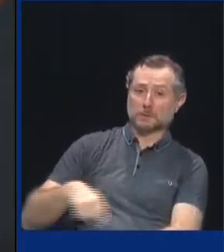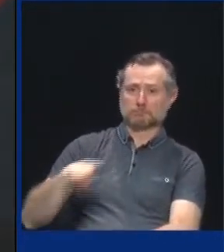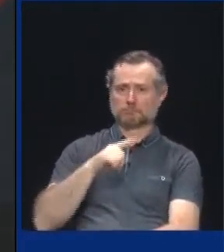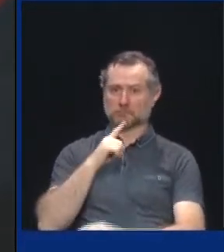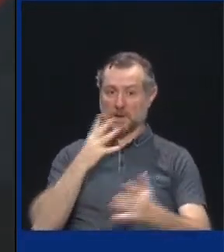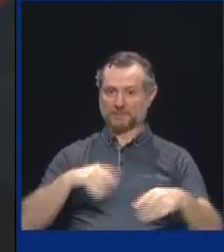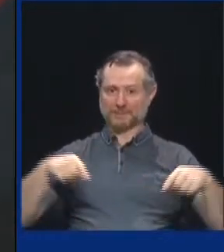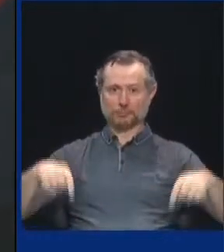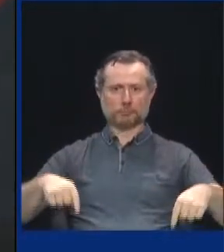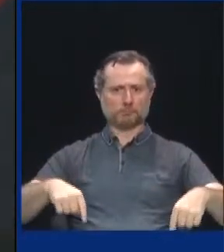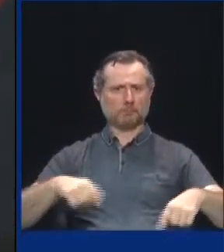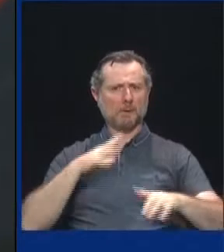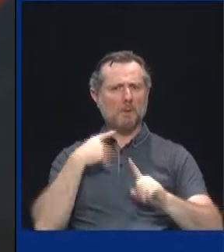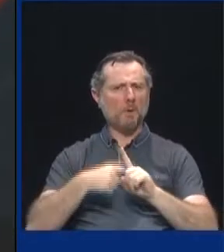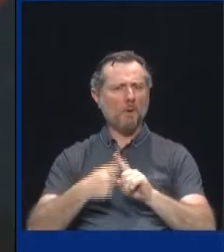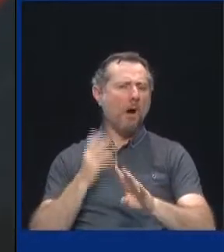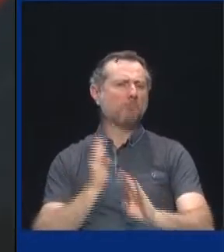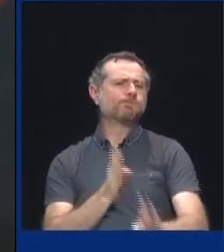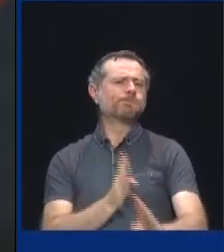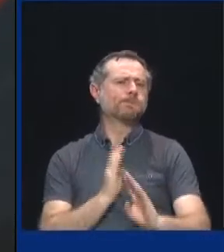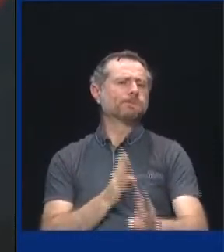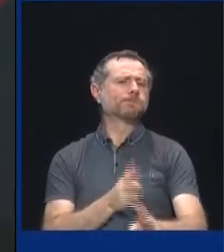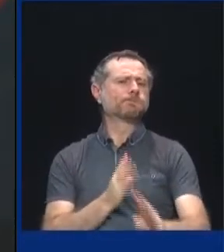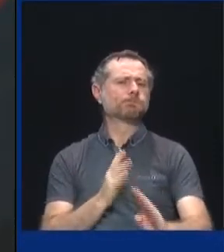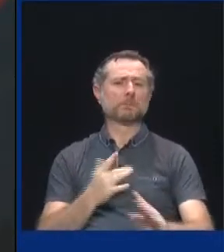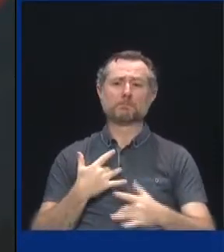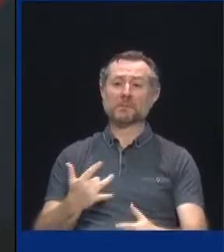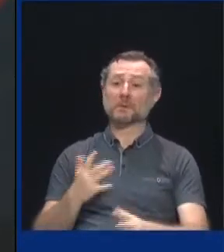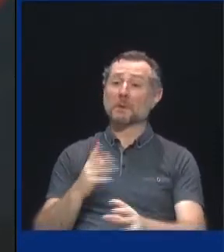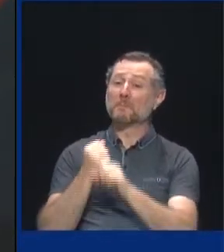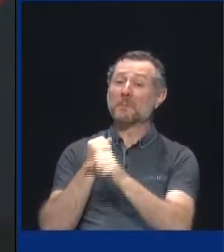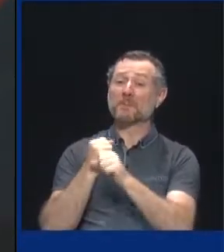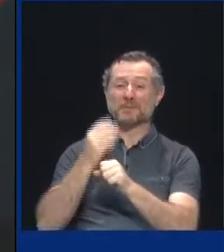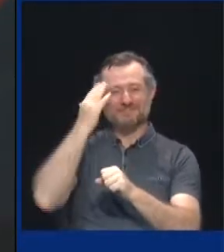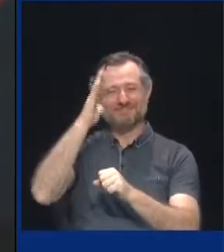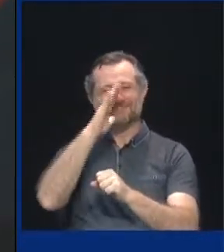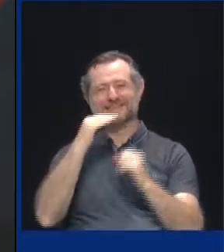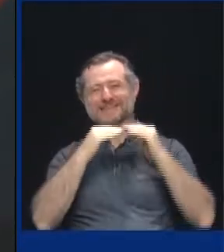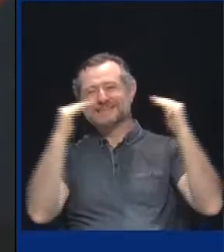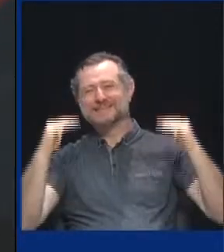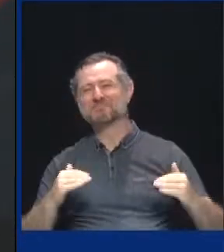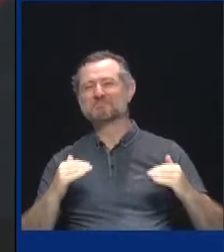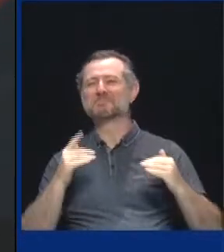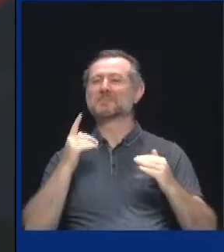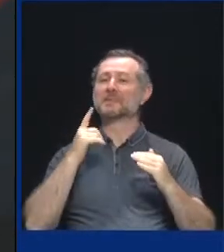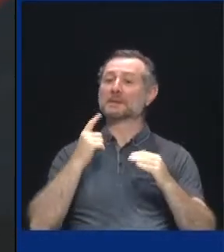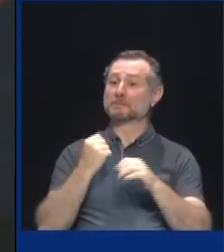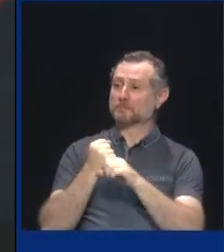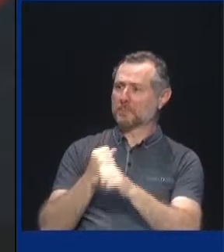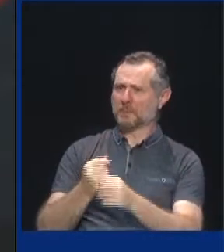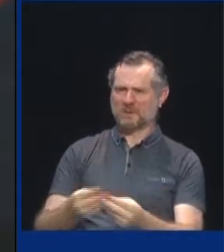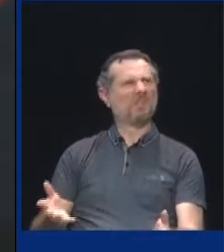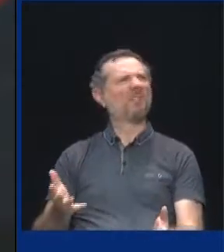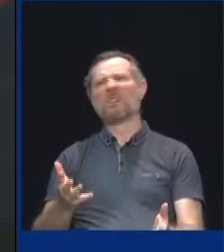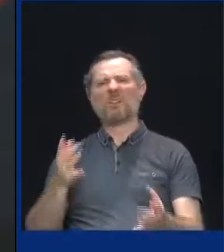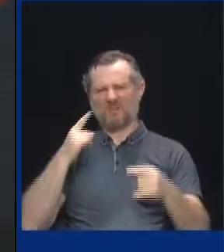THEY HAVE REALLY GONE ABOVE AND THIS HAS BEEN A VACCINATION SITE FOR MONTHS.